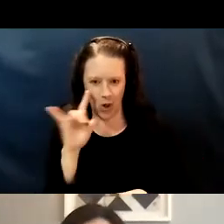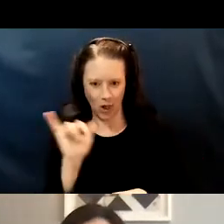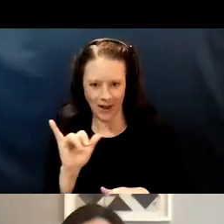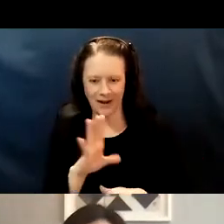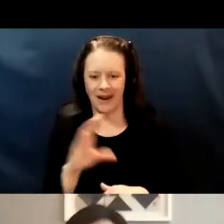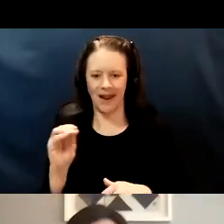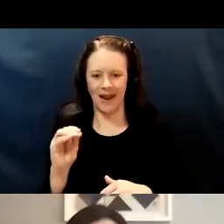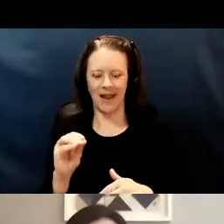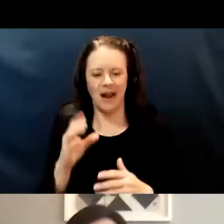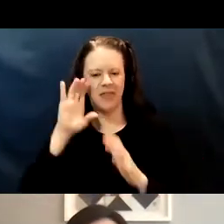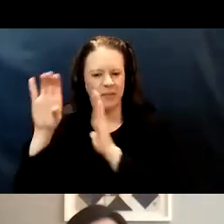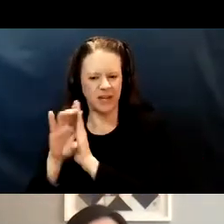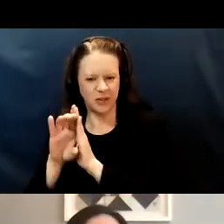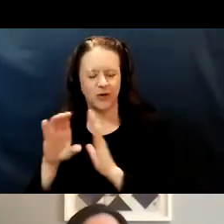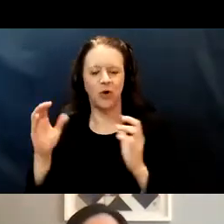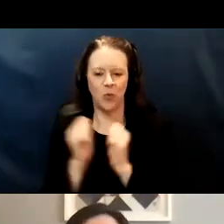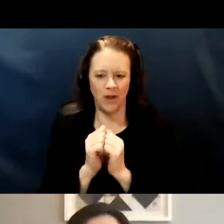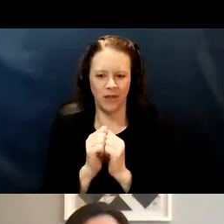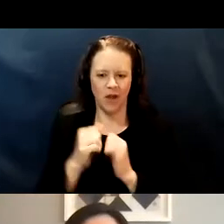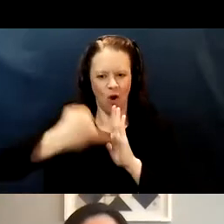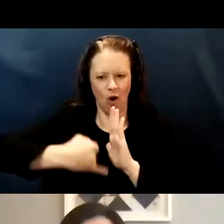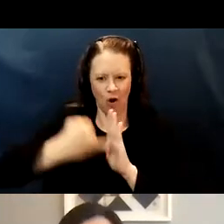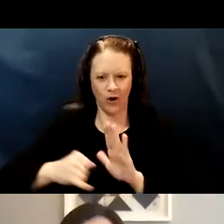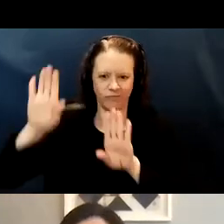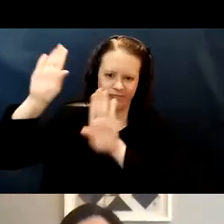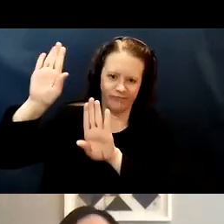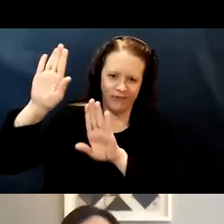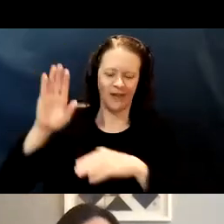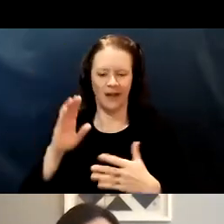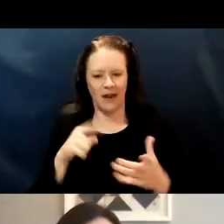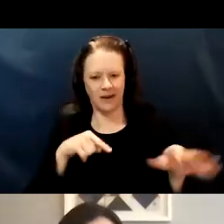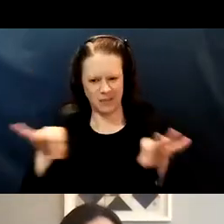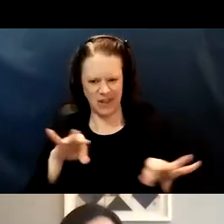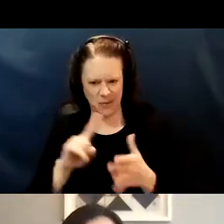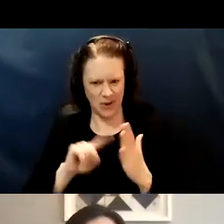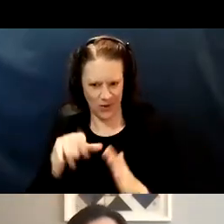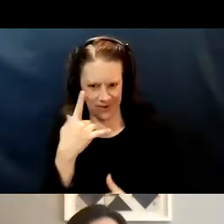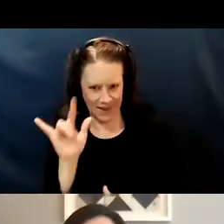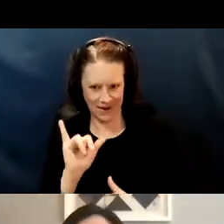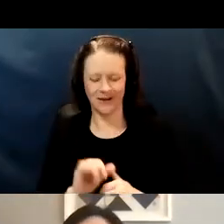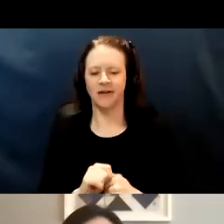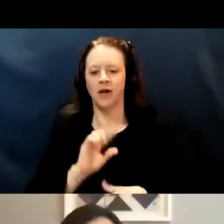the photos and why I was sharing them. So if we normalize telling our speakers this before they start